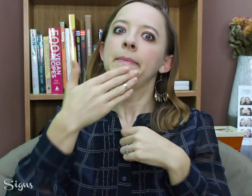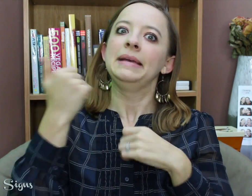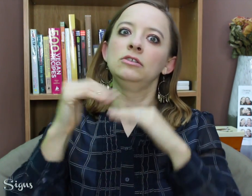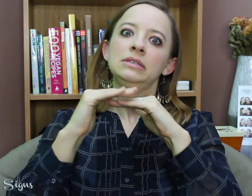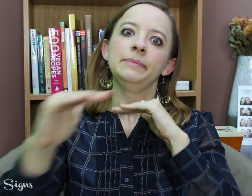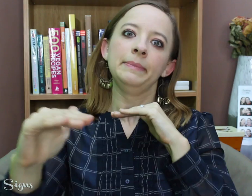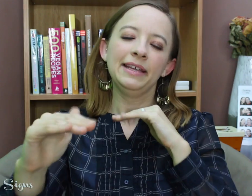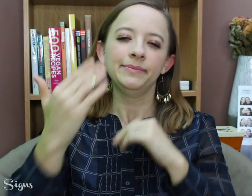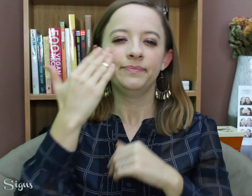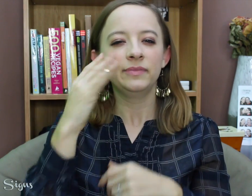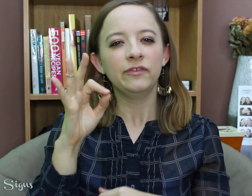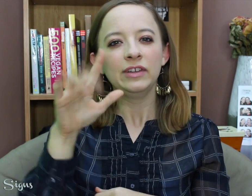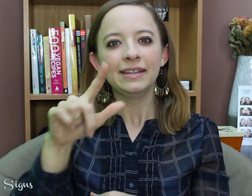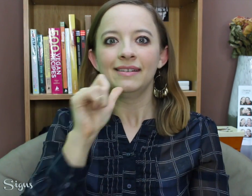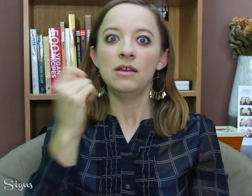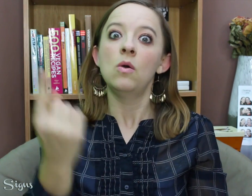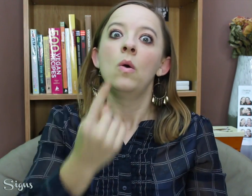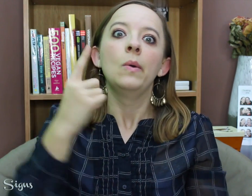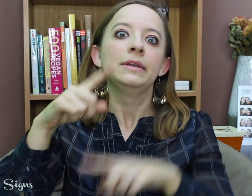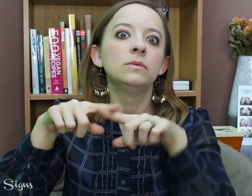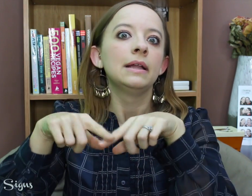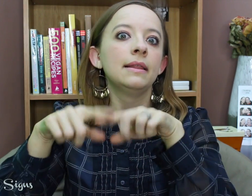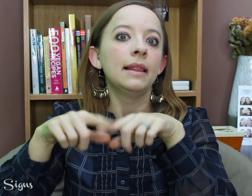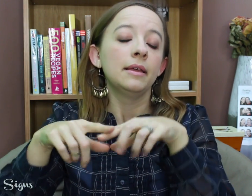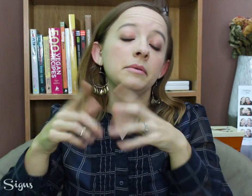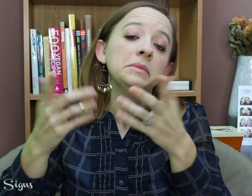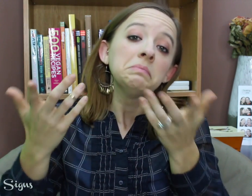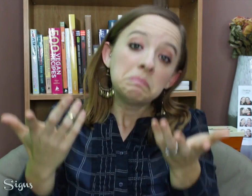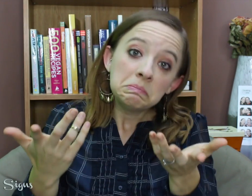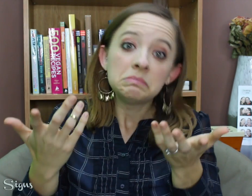like a staff position that's really good stability than just freelance.